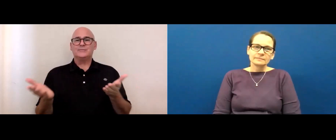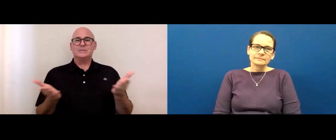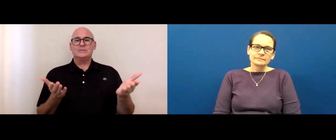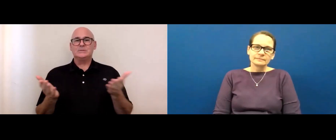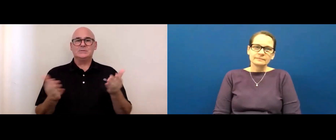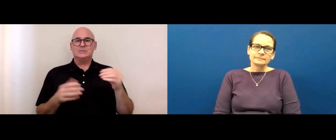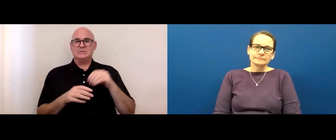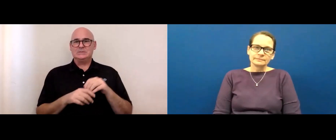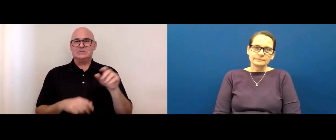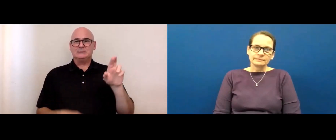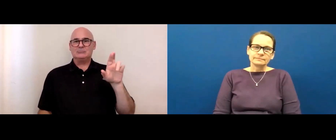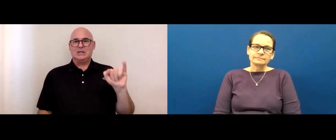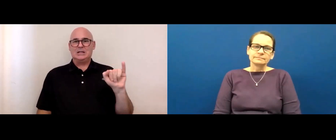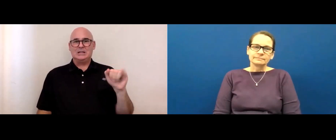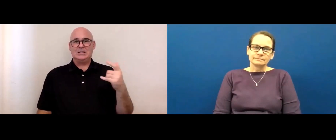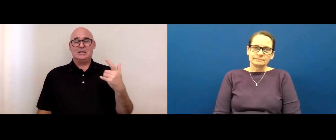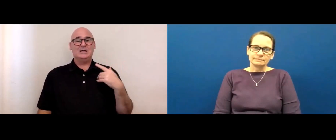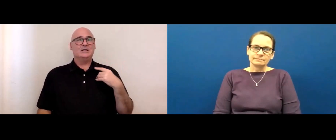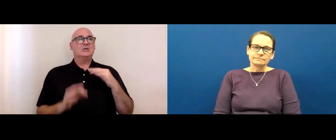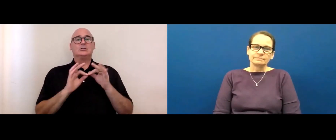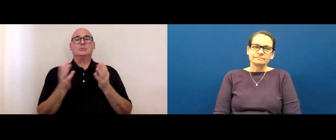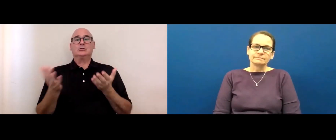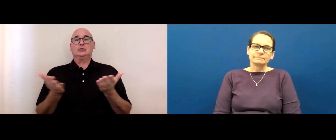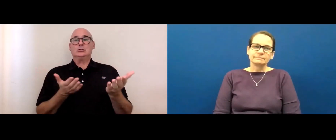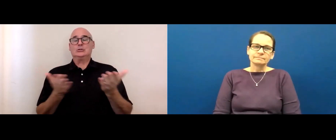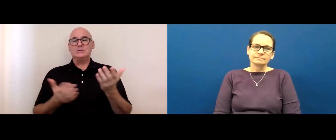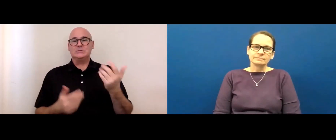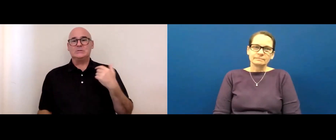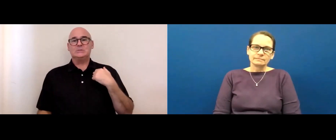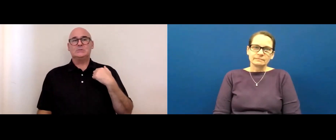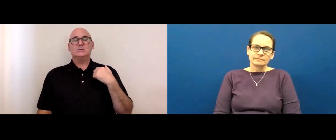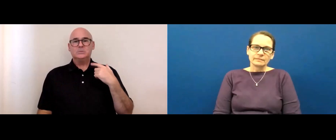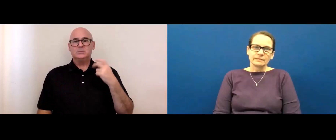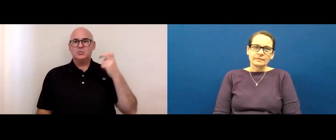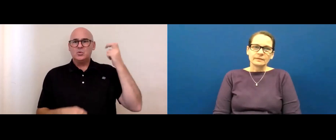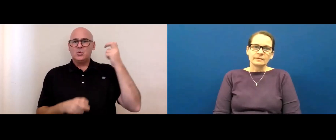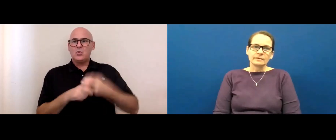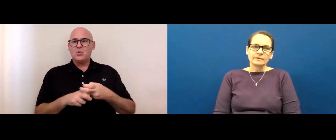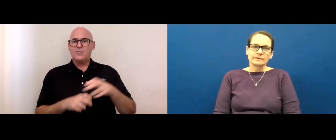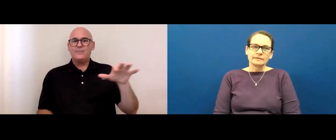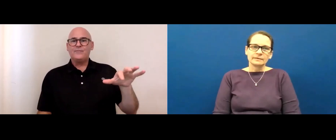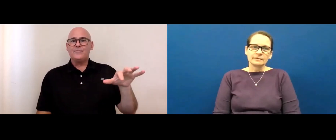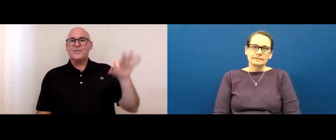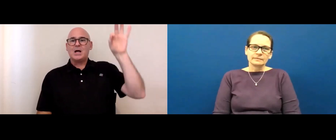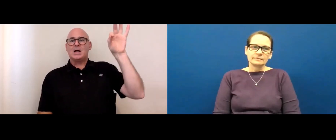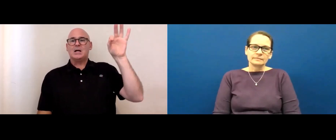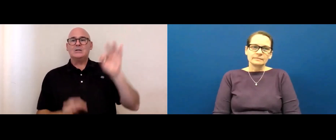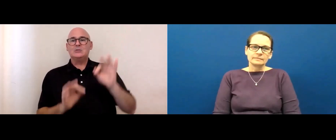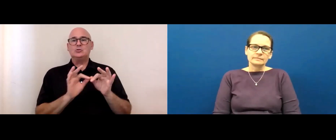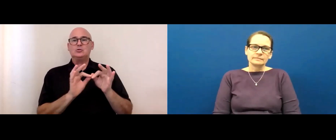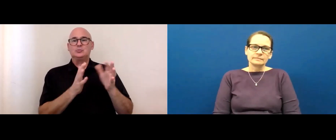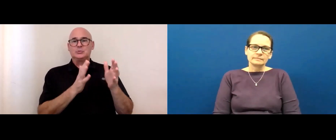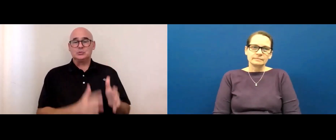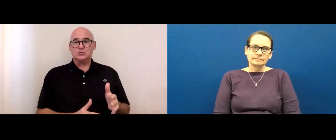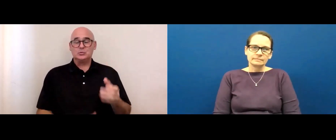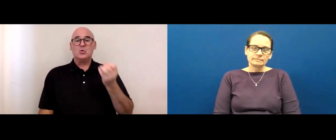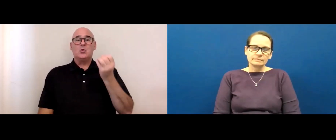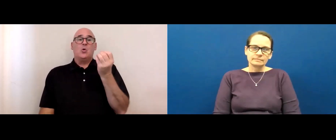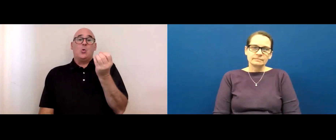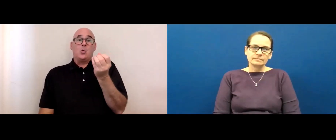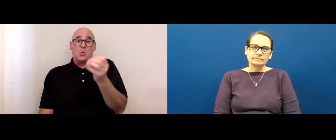interpreting services in Rhode Island it's very hard to find an interpreter in Rhode Island